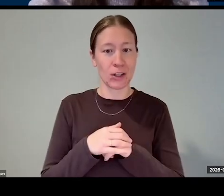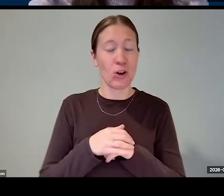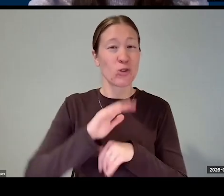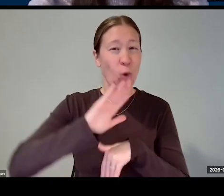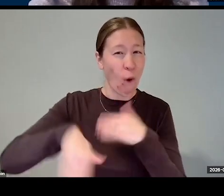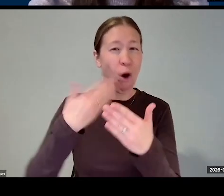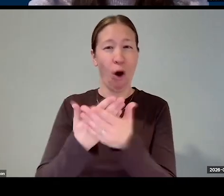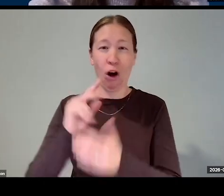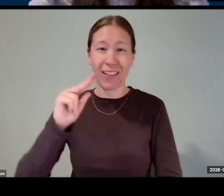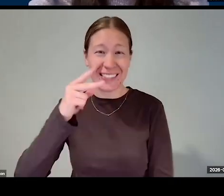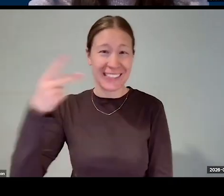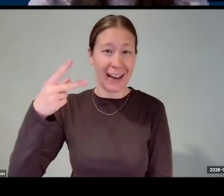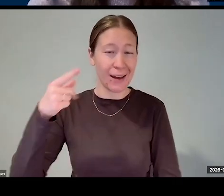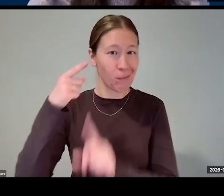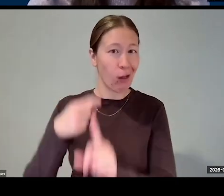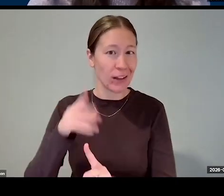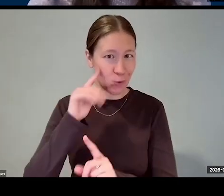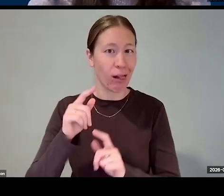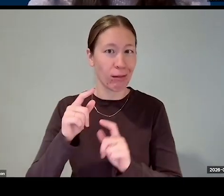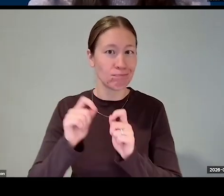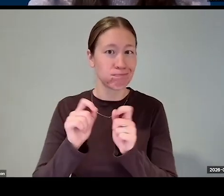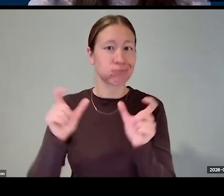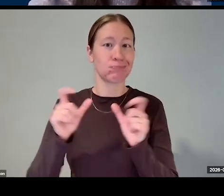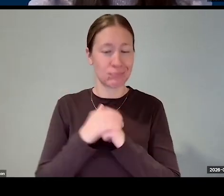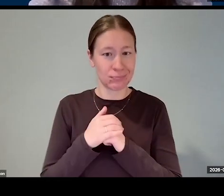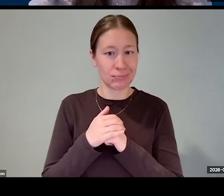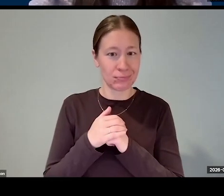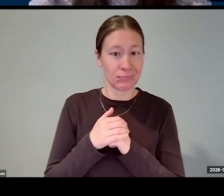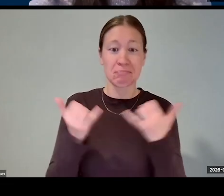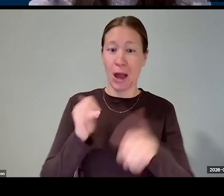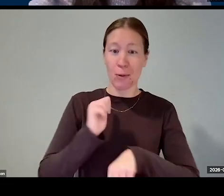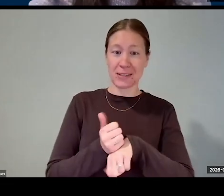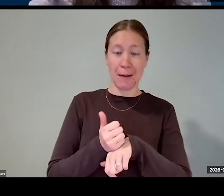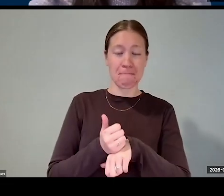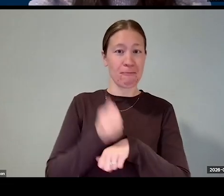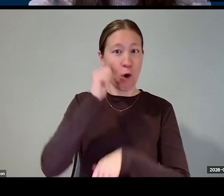So I did that and when I close out now it's set for the whole deck. I don't have to worry about it again.